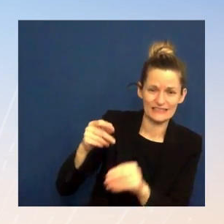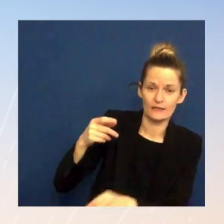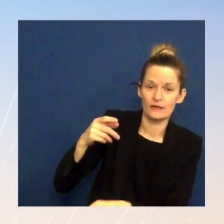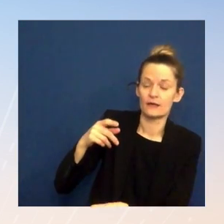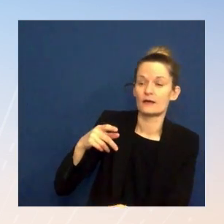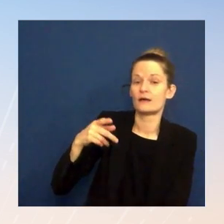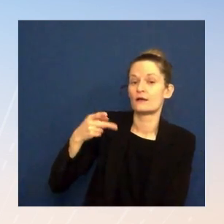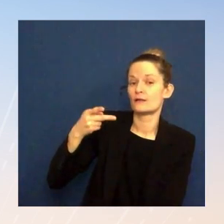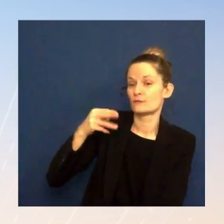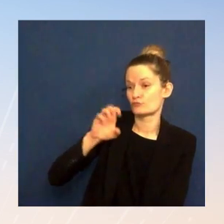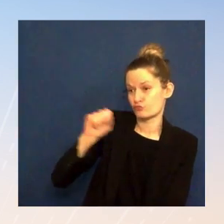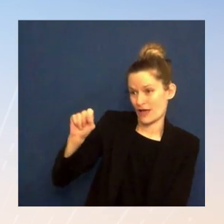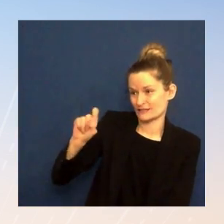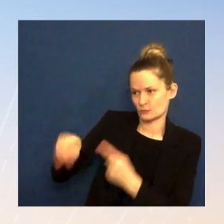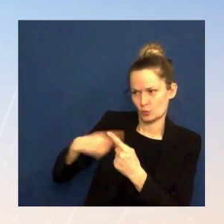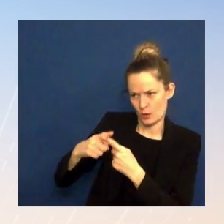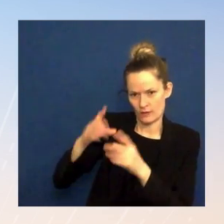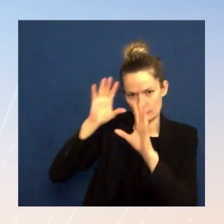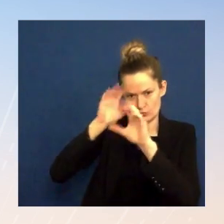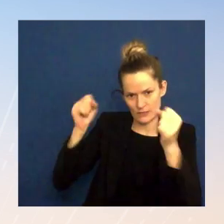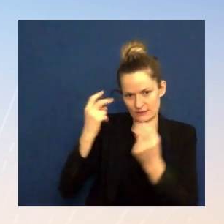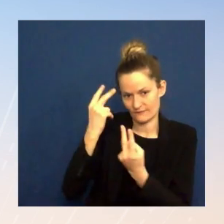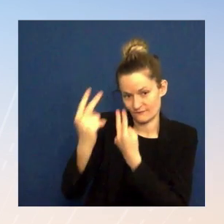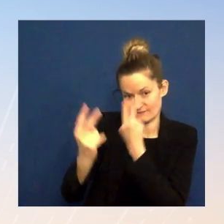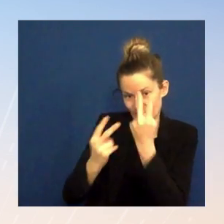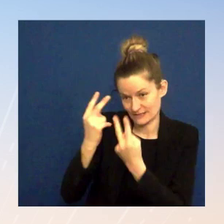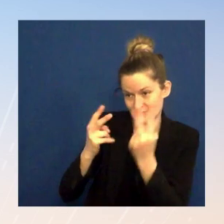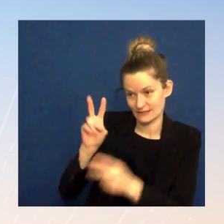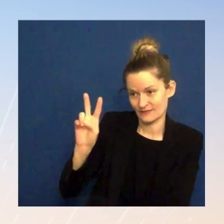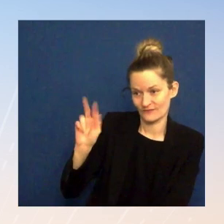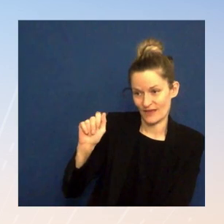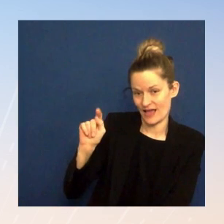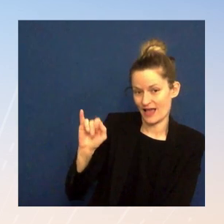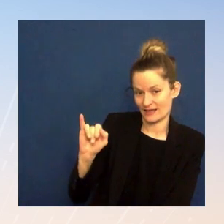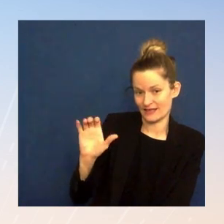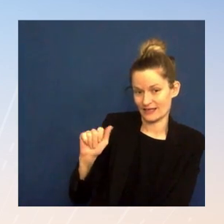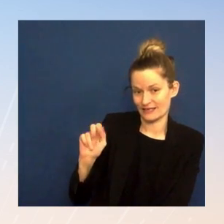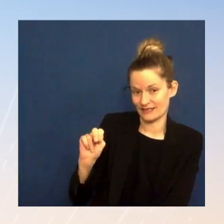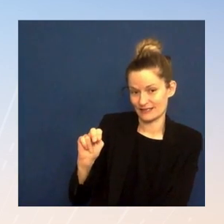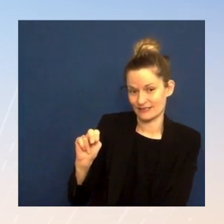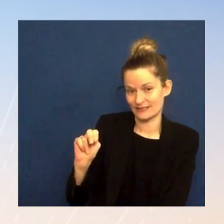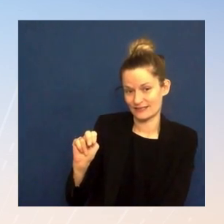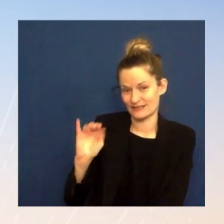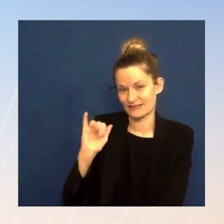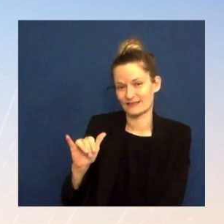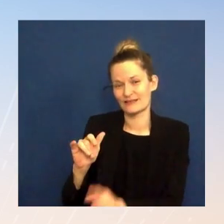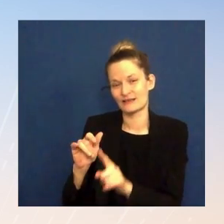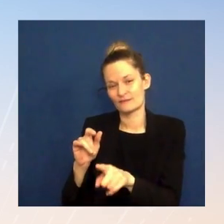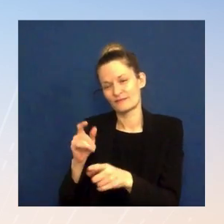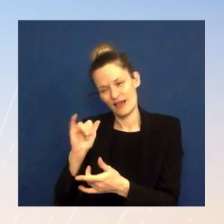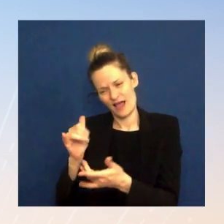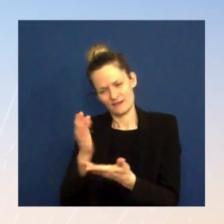We believe in the value of the free press. We believe in the value of ensuring you have access to the President's trips